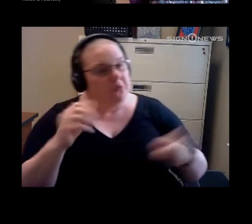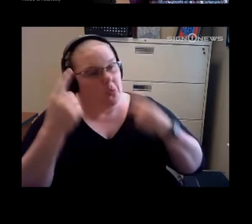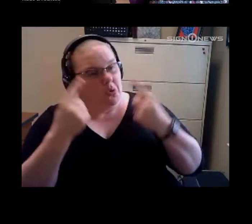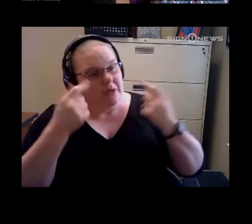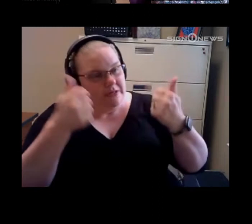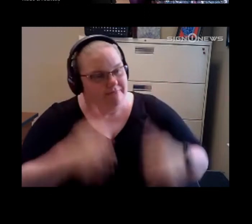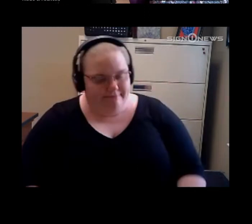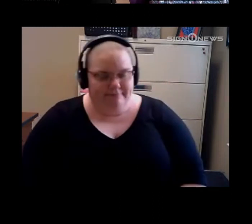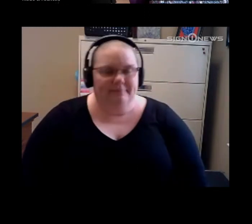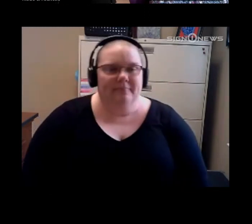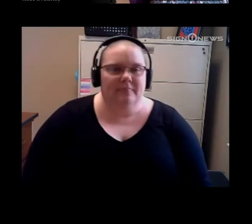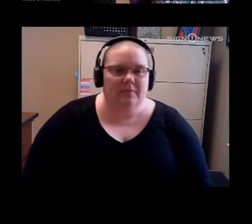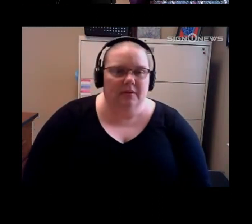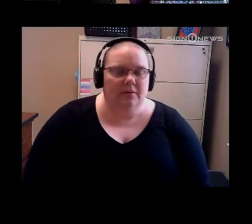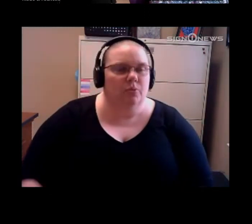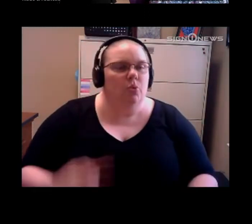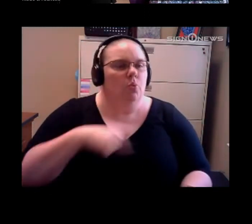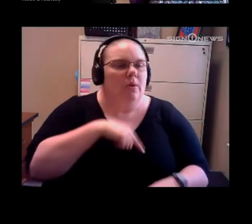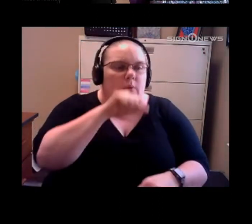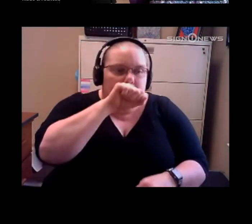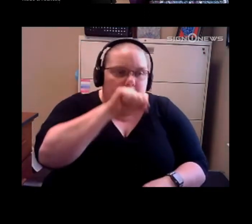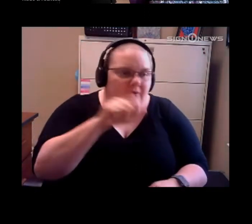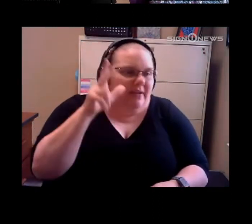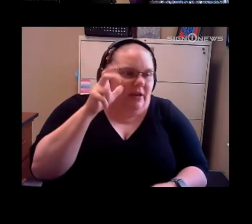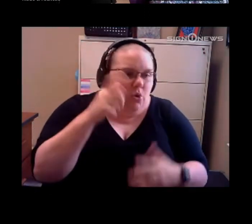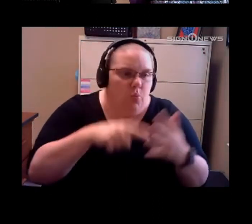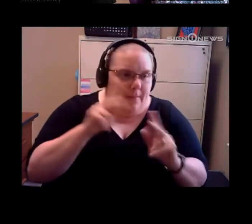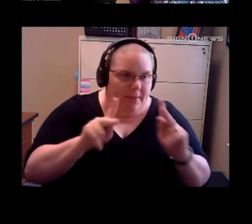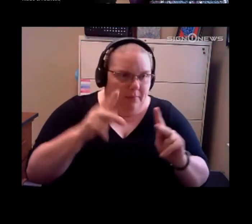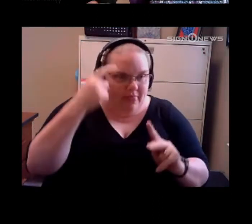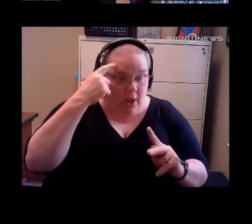we'd love to hear what those thought we're um getting close to wrapping up we have a couple